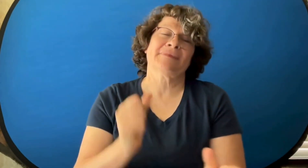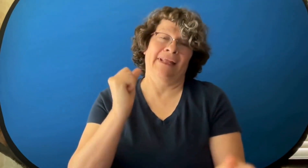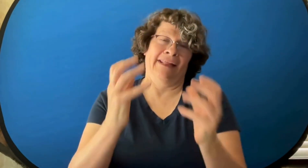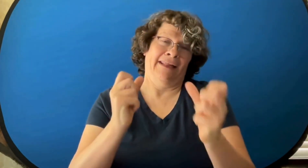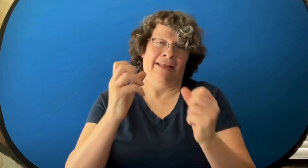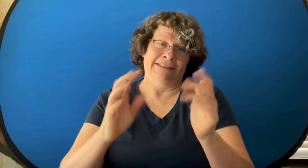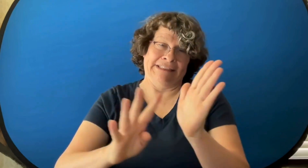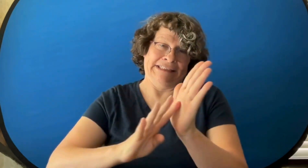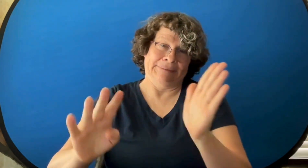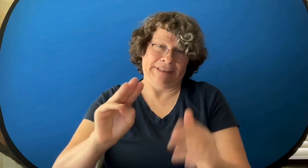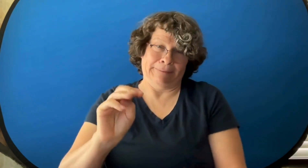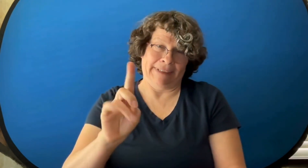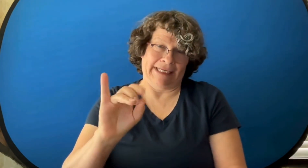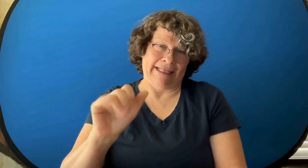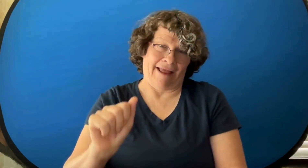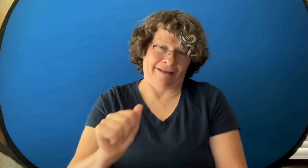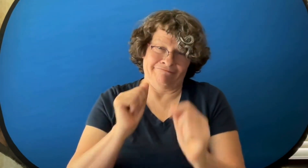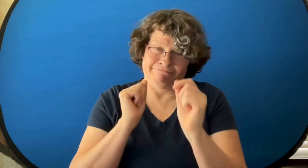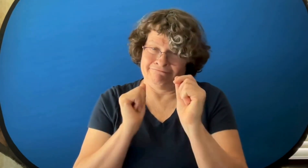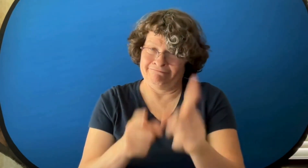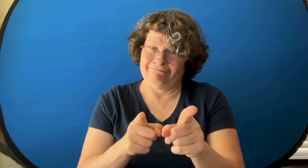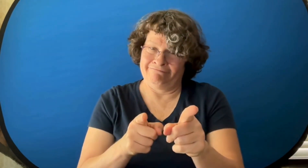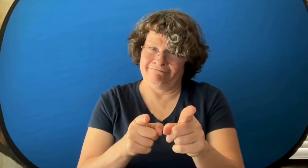Hands Speak Media